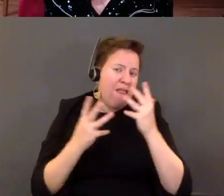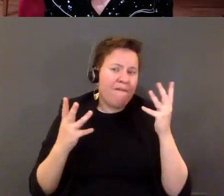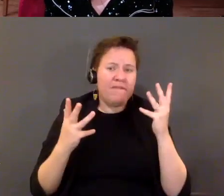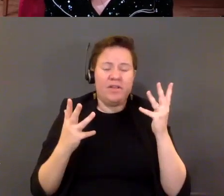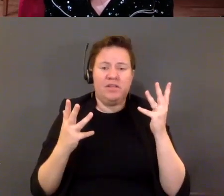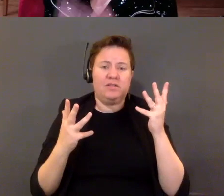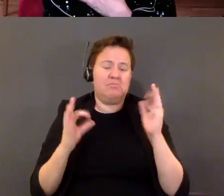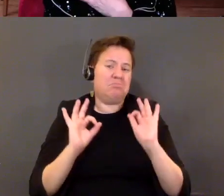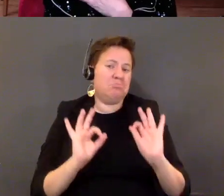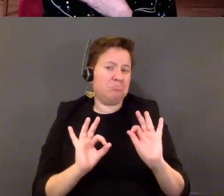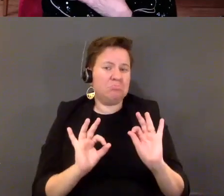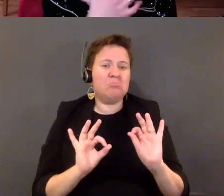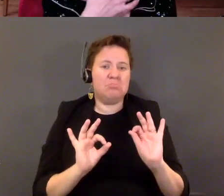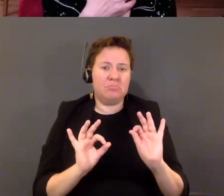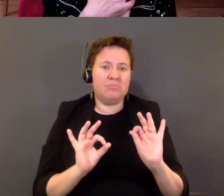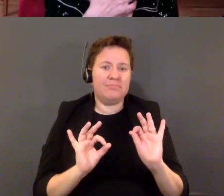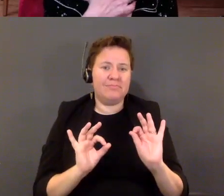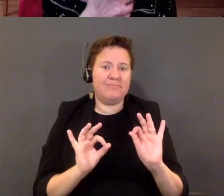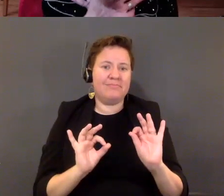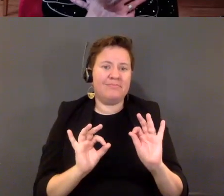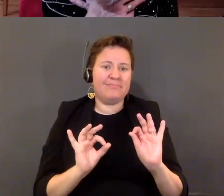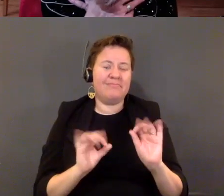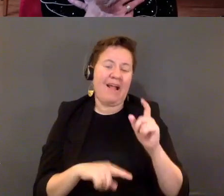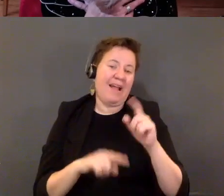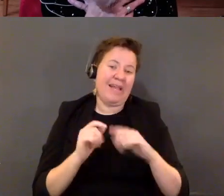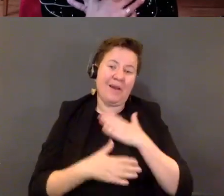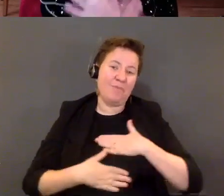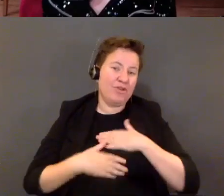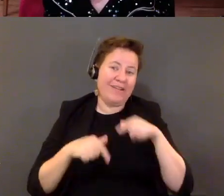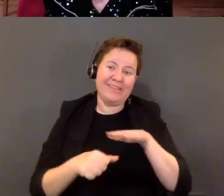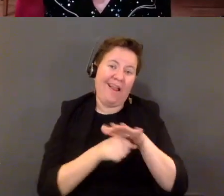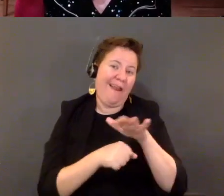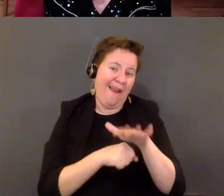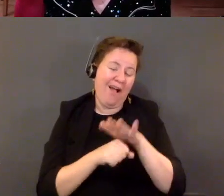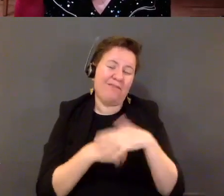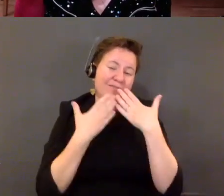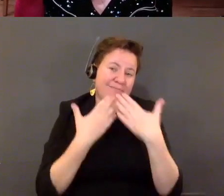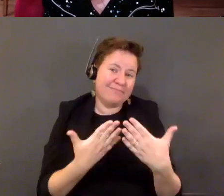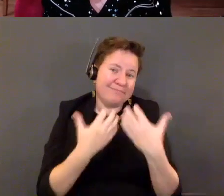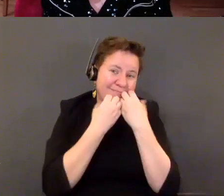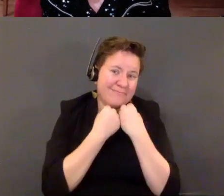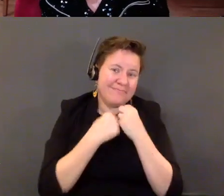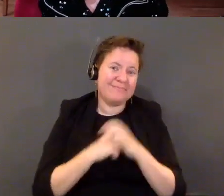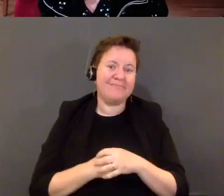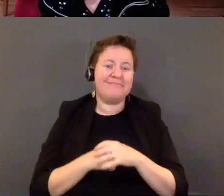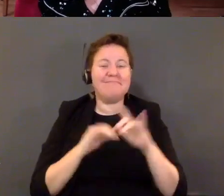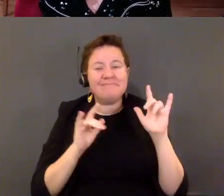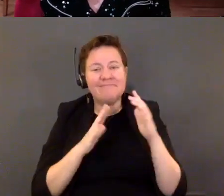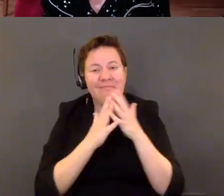thing and i just i cannot appreciate this enough so thank you lots of love and congratulations